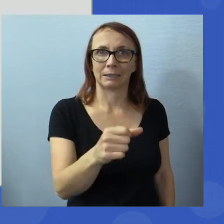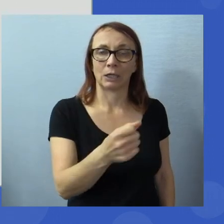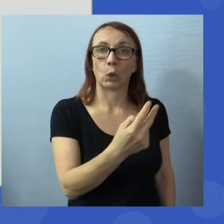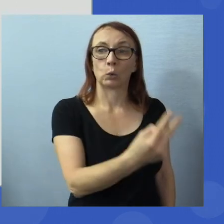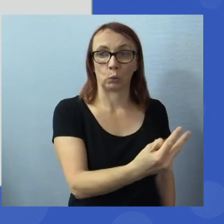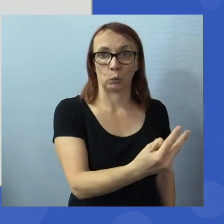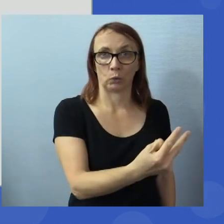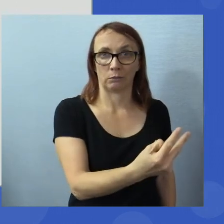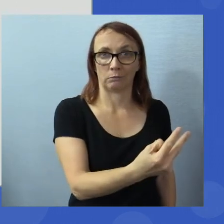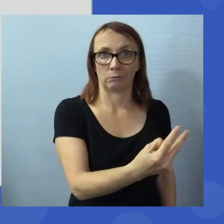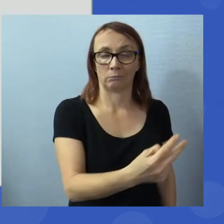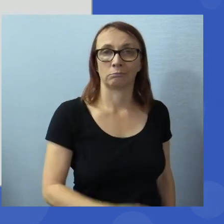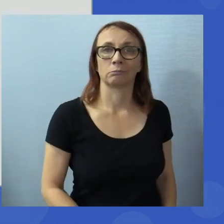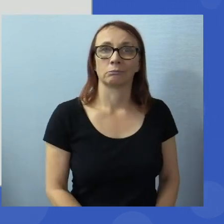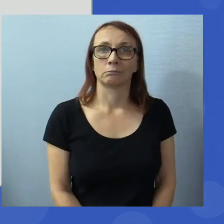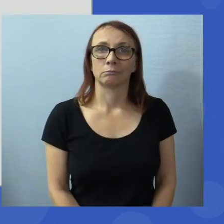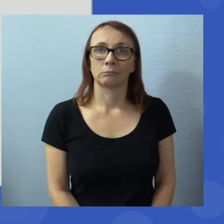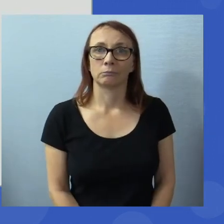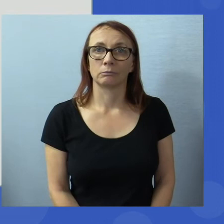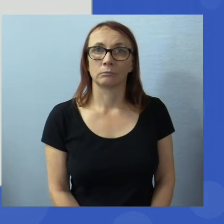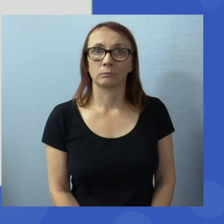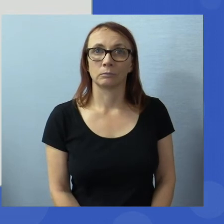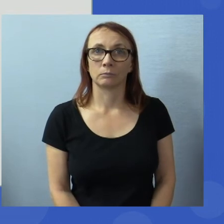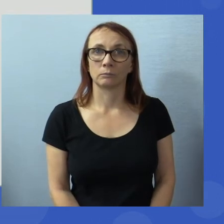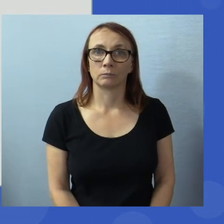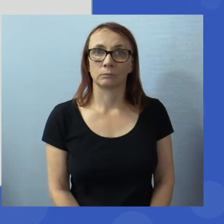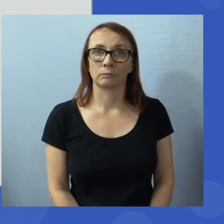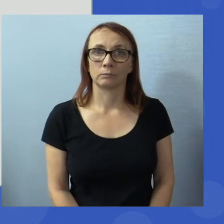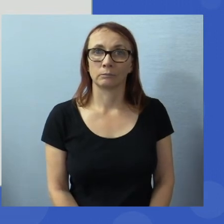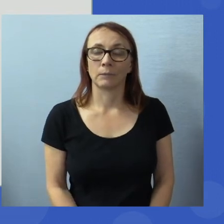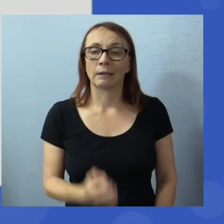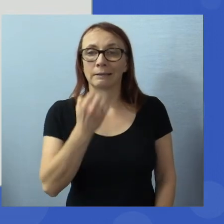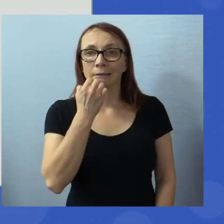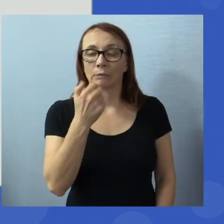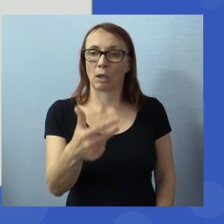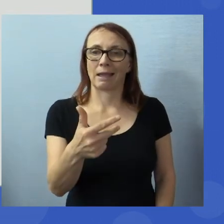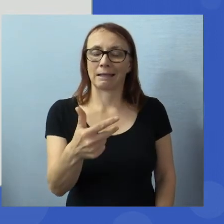strongly disagree number it the government needs to raise monies to meet